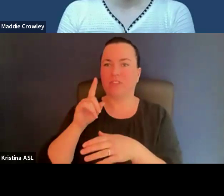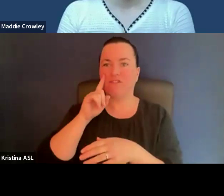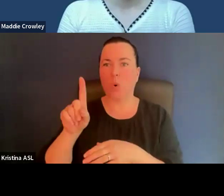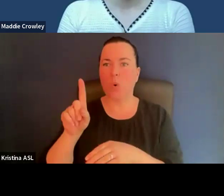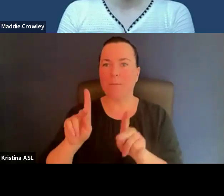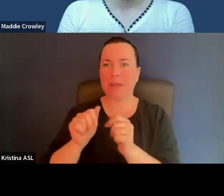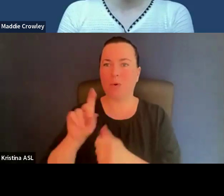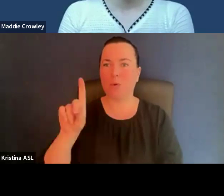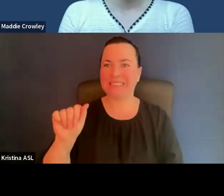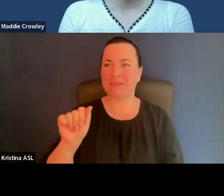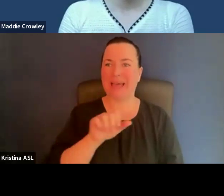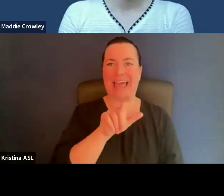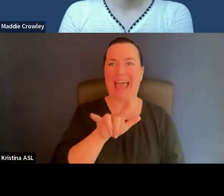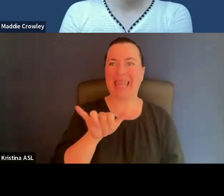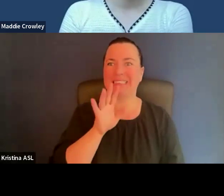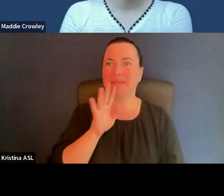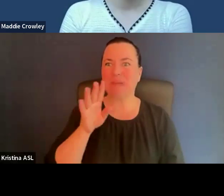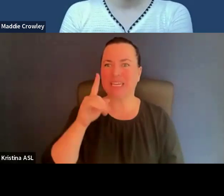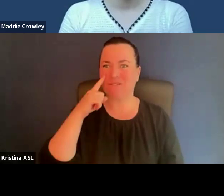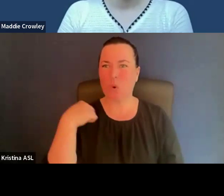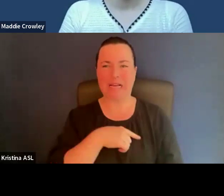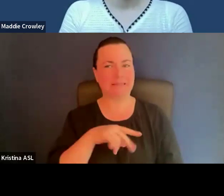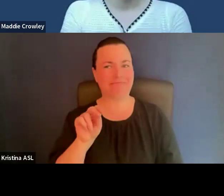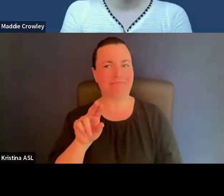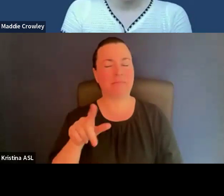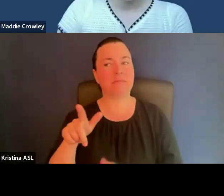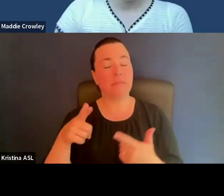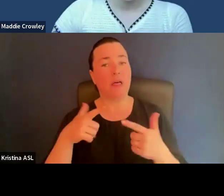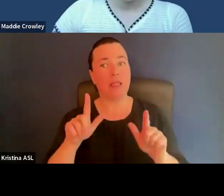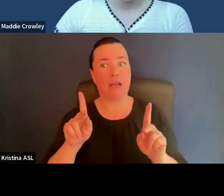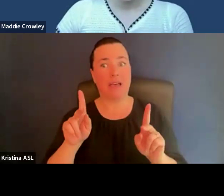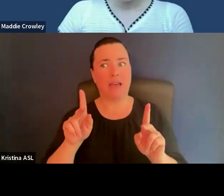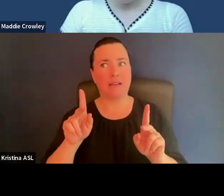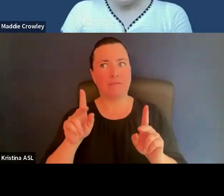It's giving us the opportunity to know that as people with disabilities, we are the experts of our own life.